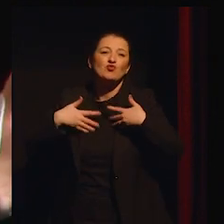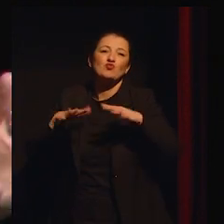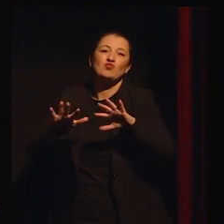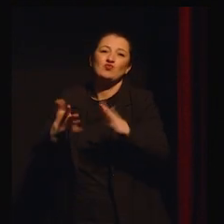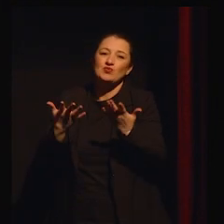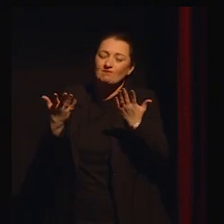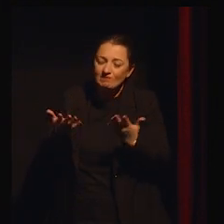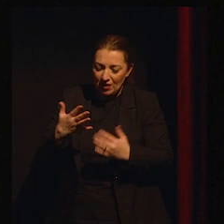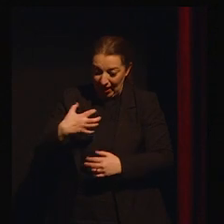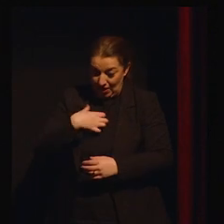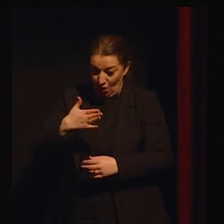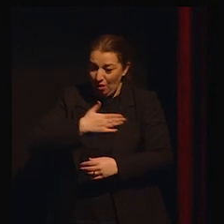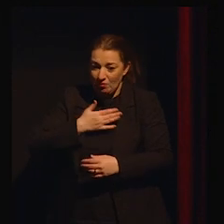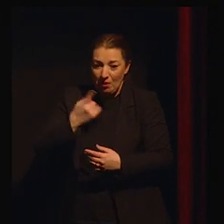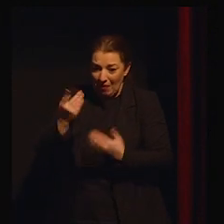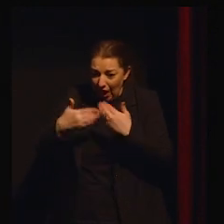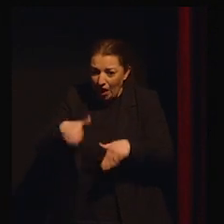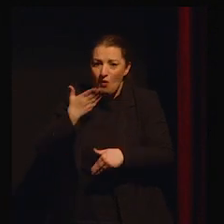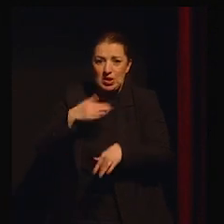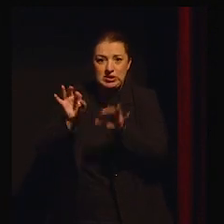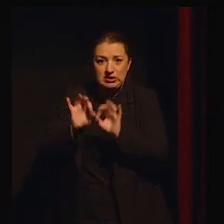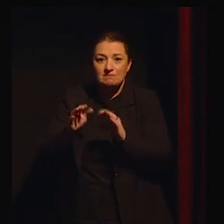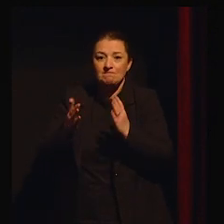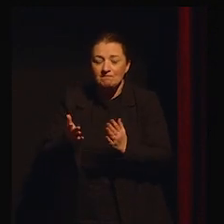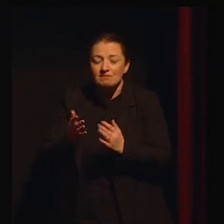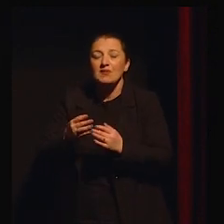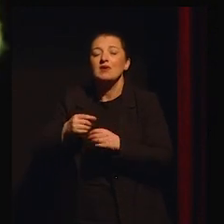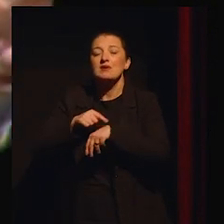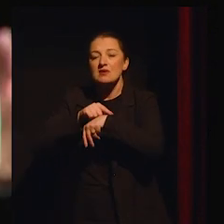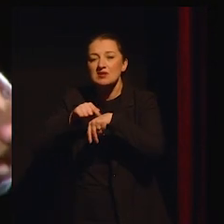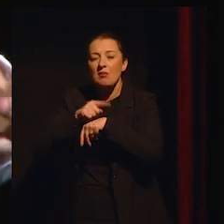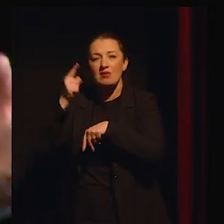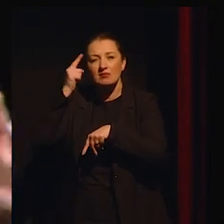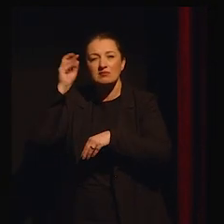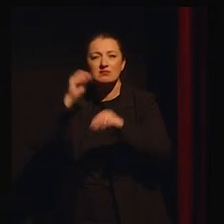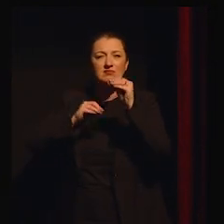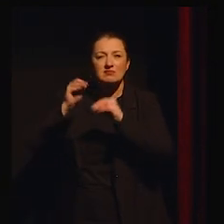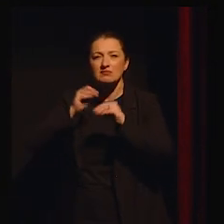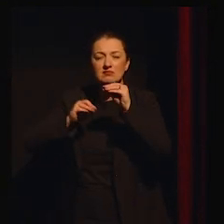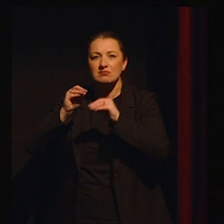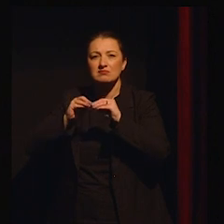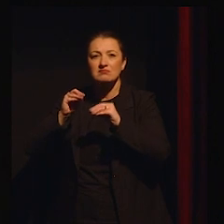no concrete obstacle. In time, I started to analyze this map of being found weird.